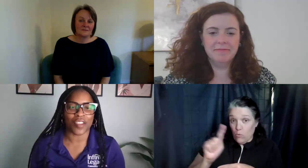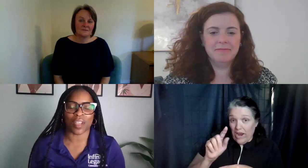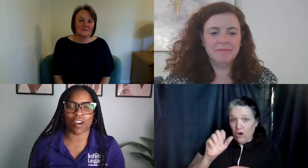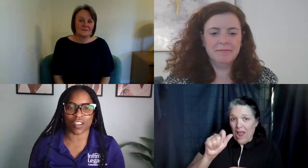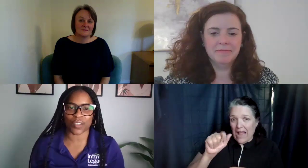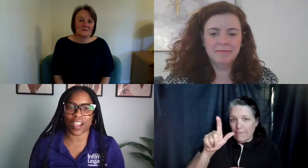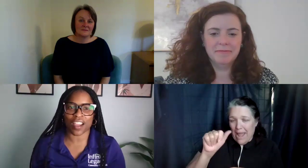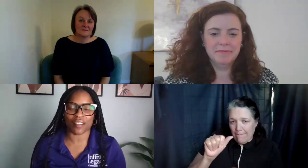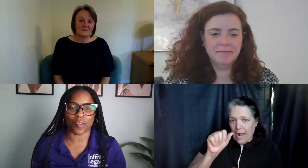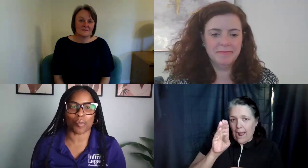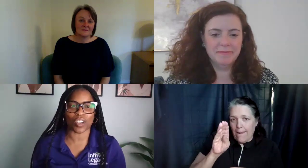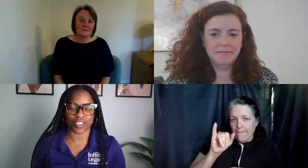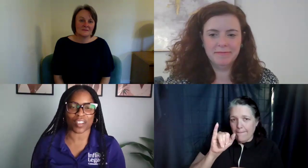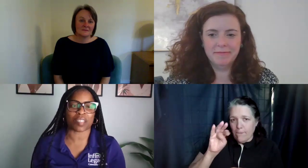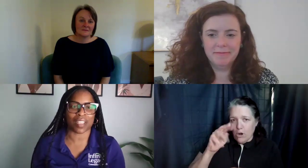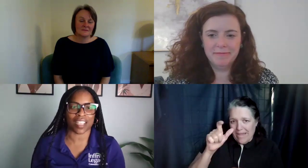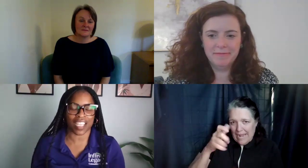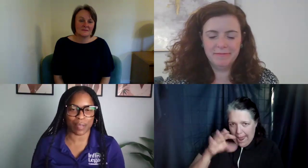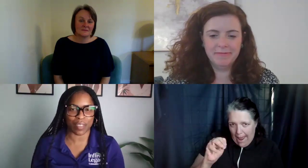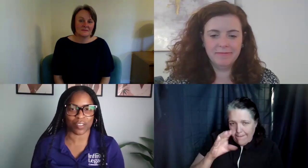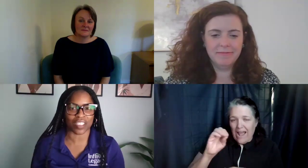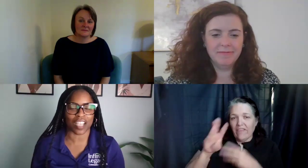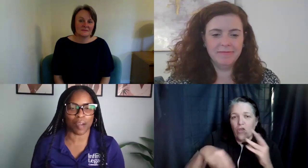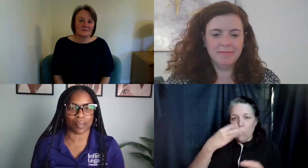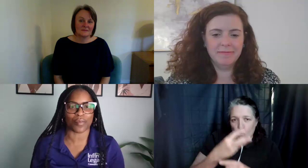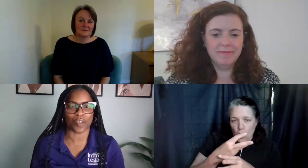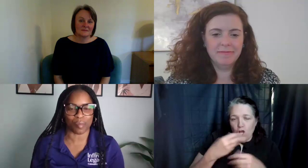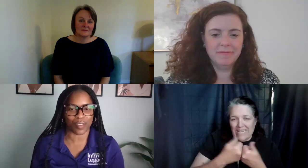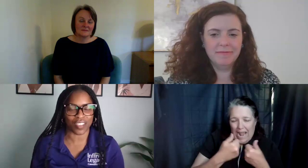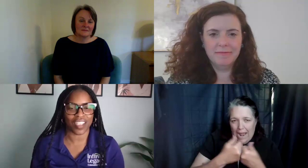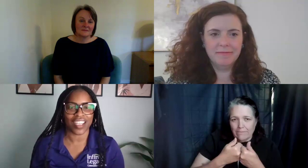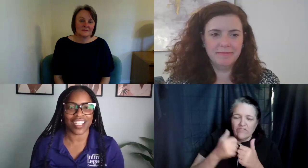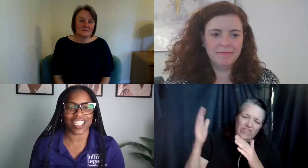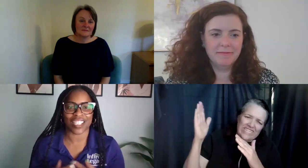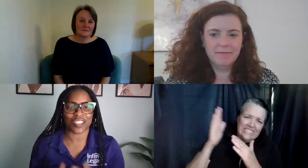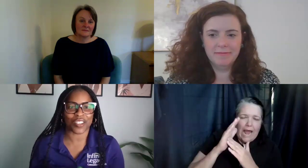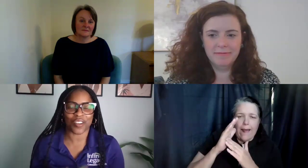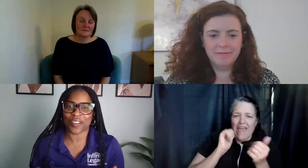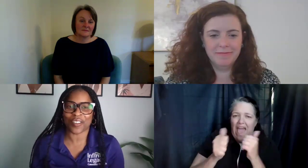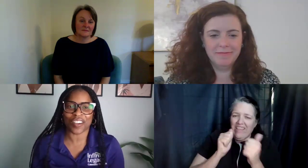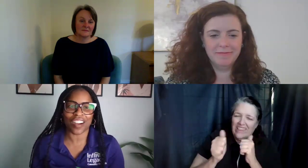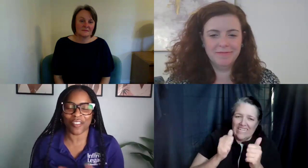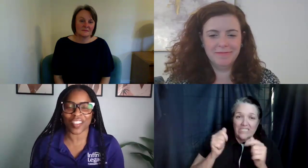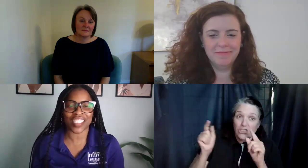also have the World Transplant Games, so the top performers get to go overseas